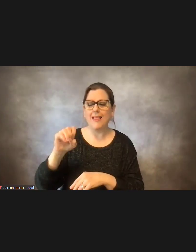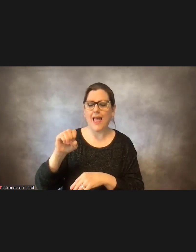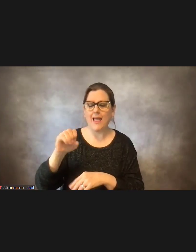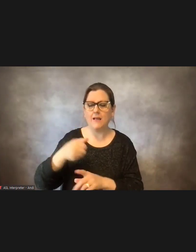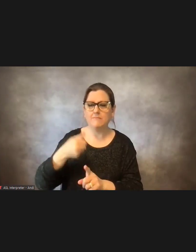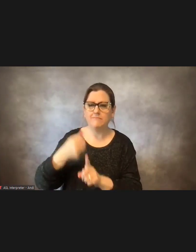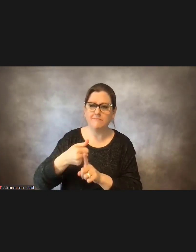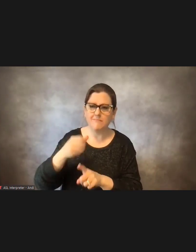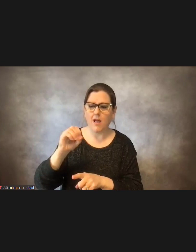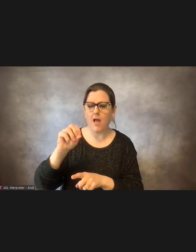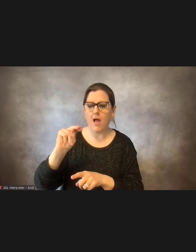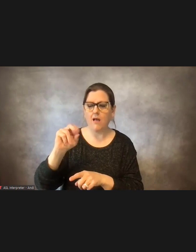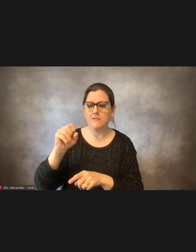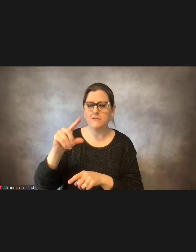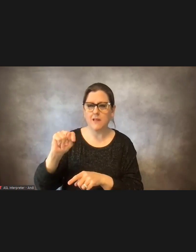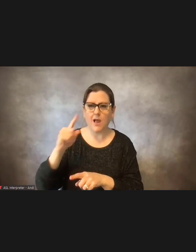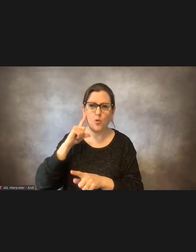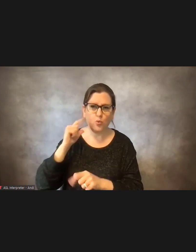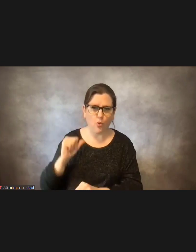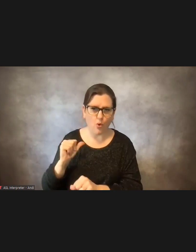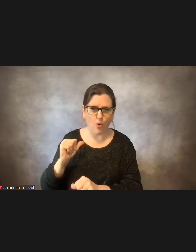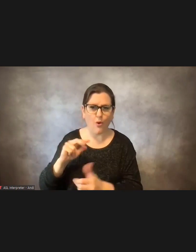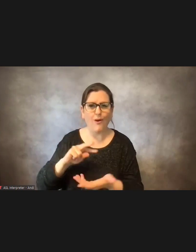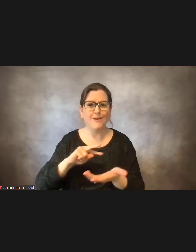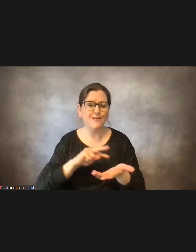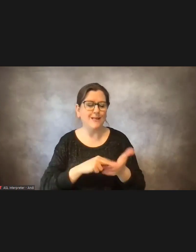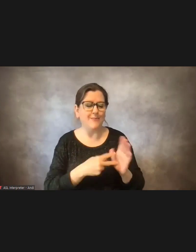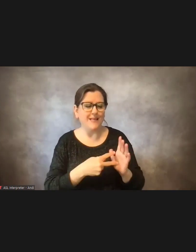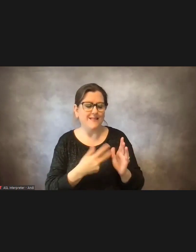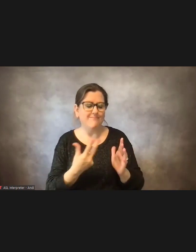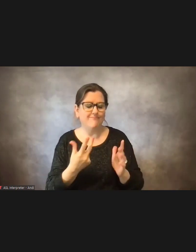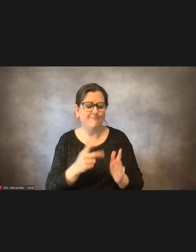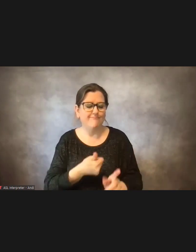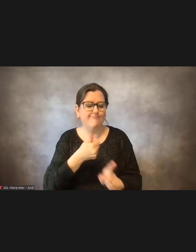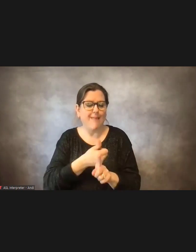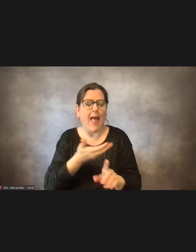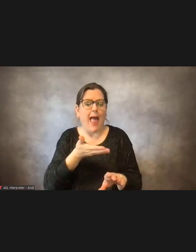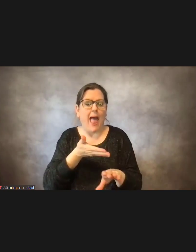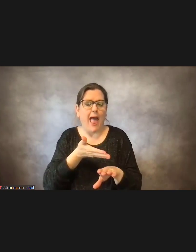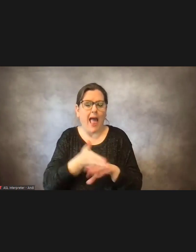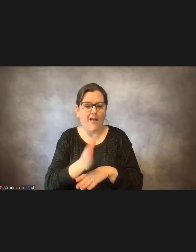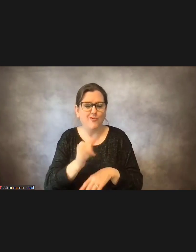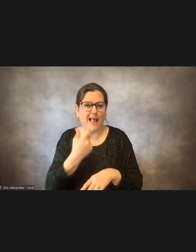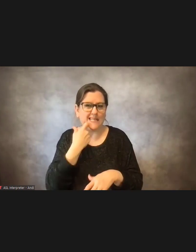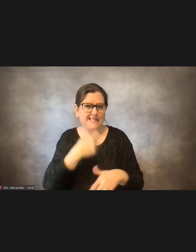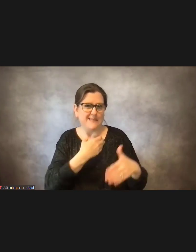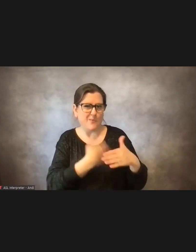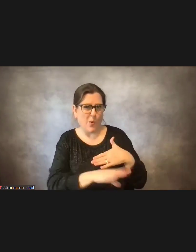hearing loss.>>: And that means, simply, that it's acquired after the newborn period.